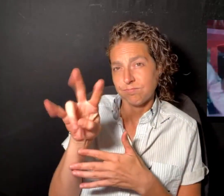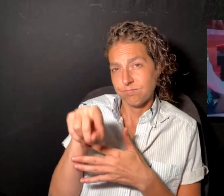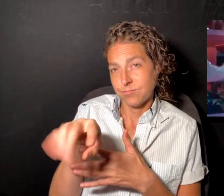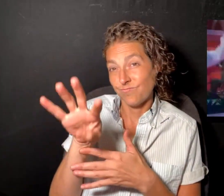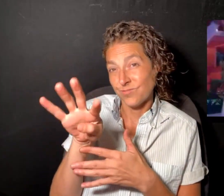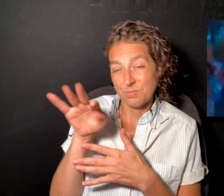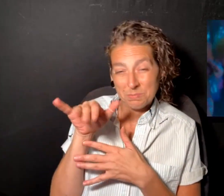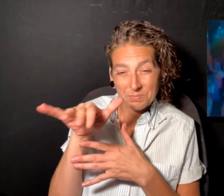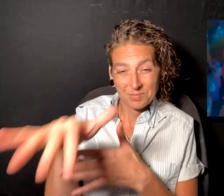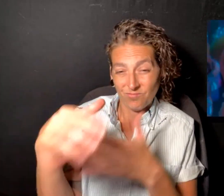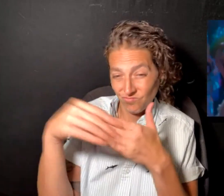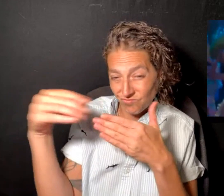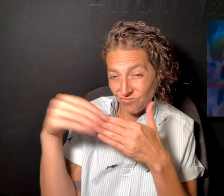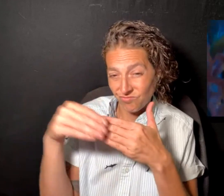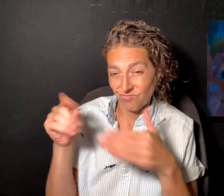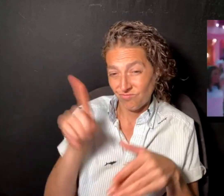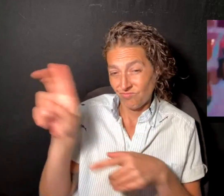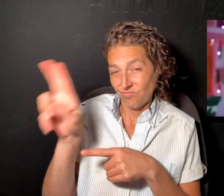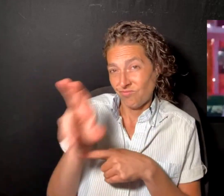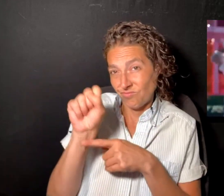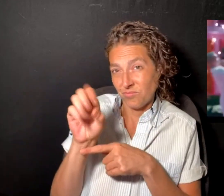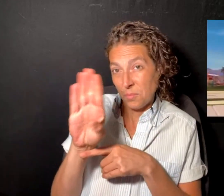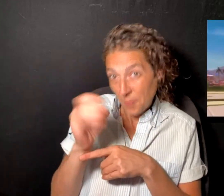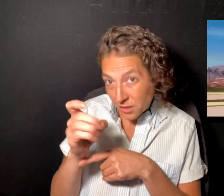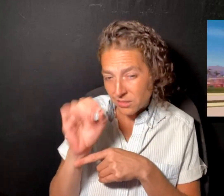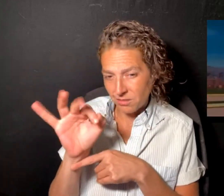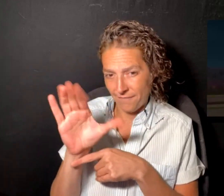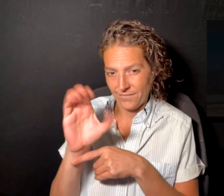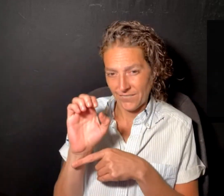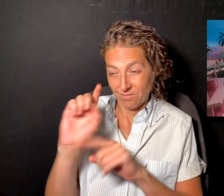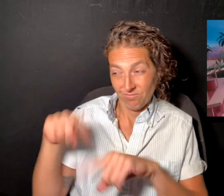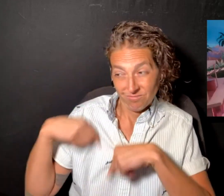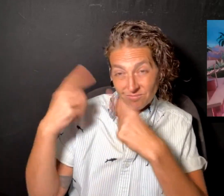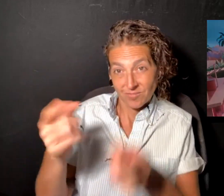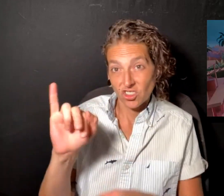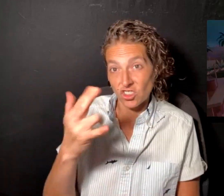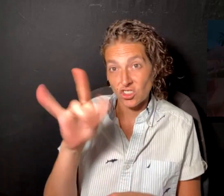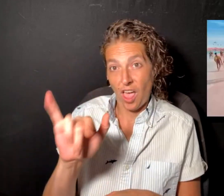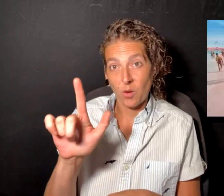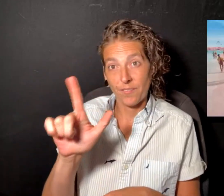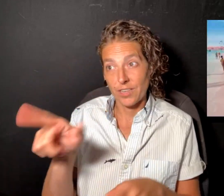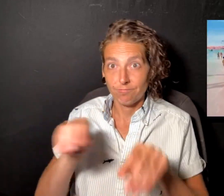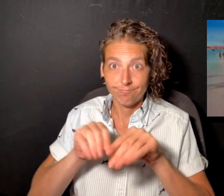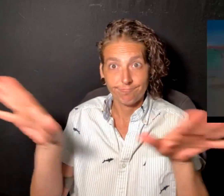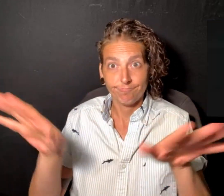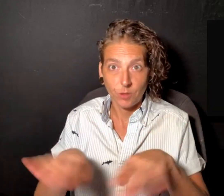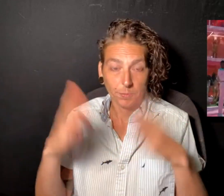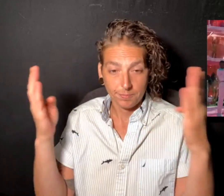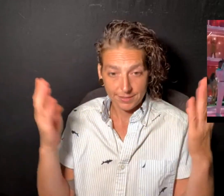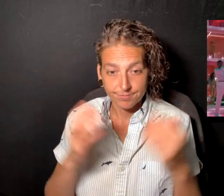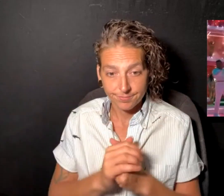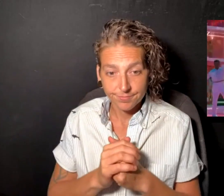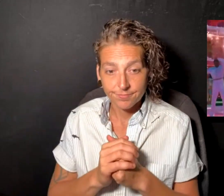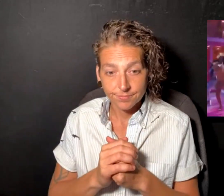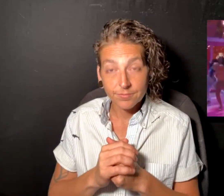$537.4 million at the US Box office. Since this July 21st opening,